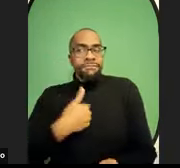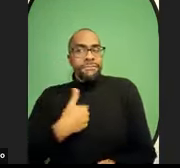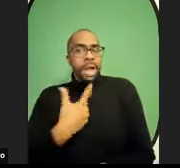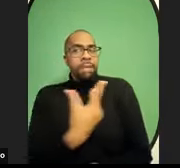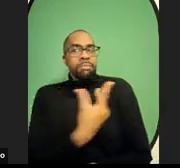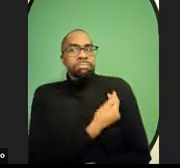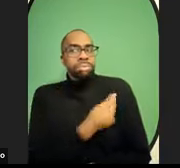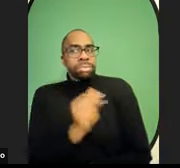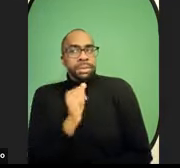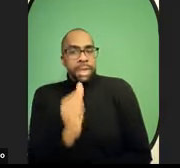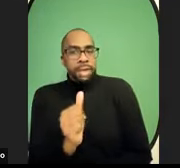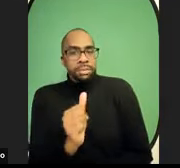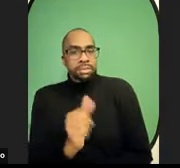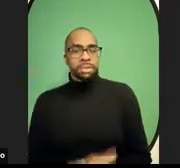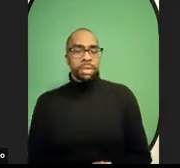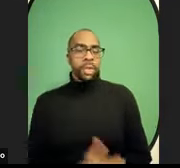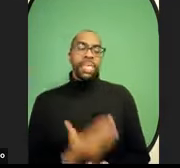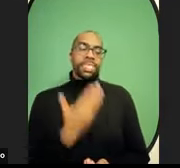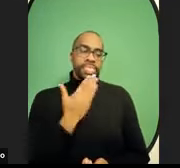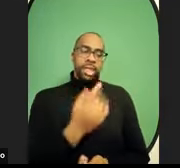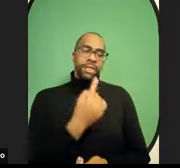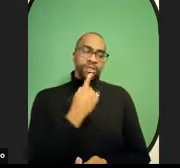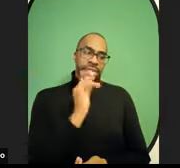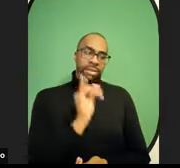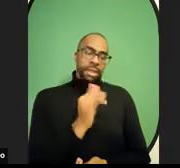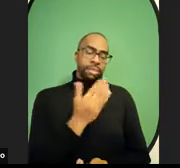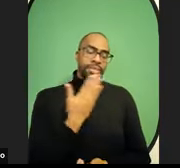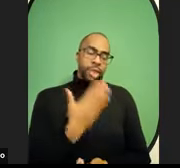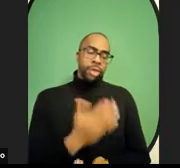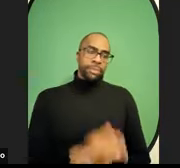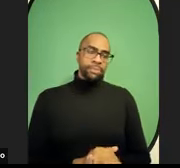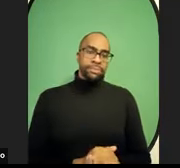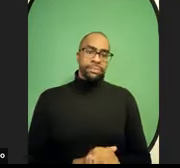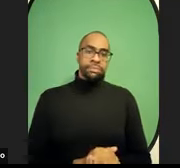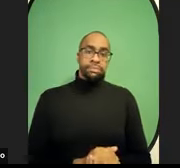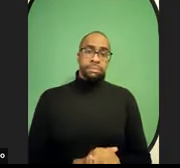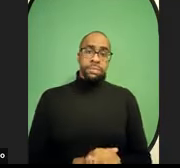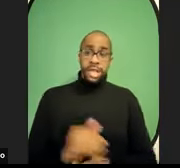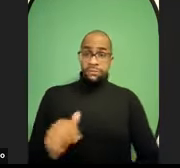that I wouldn't do for my own. for all other people. I appreciate you saying that. thank you so much structure a